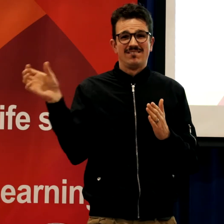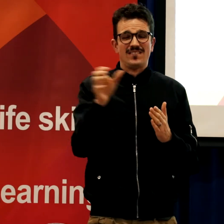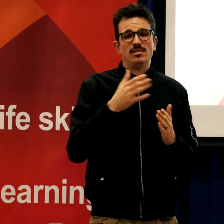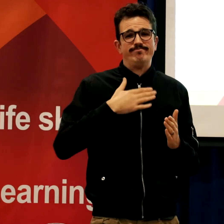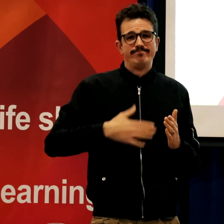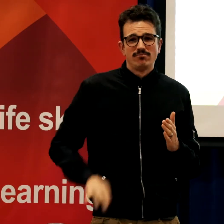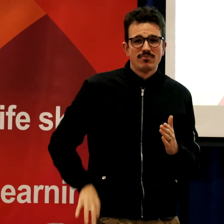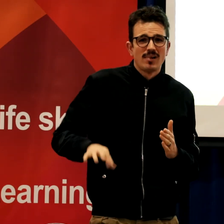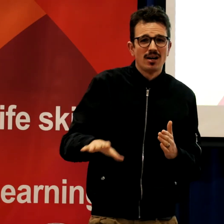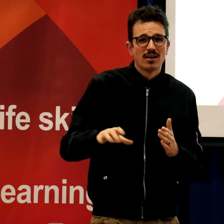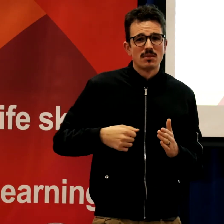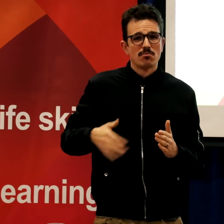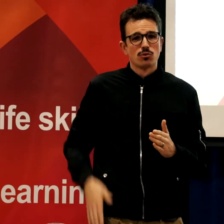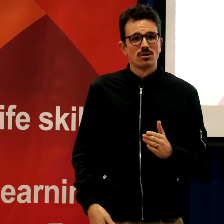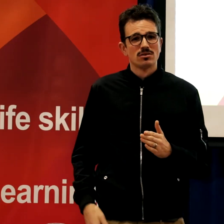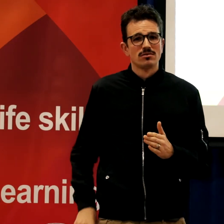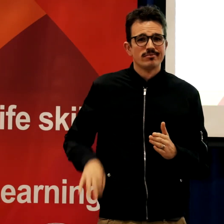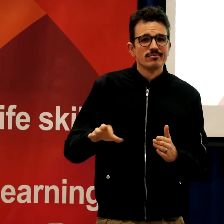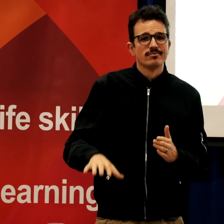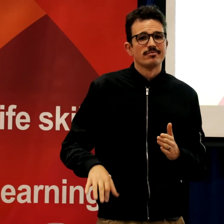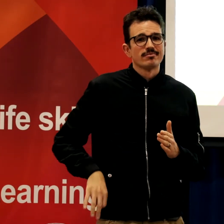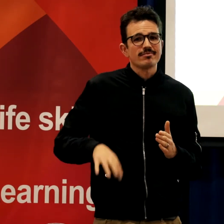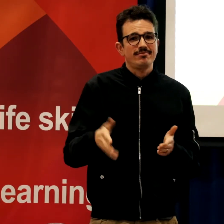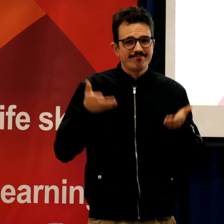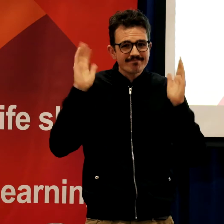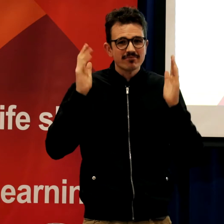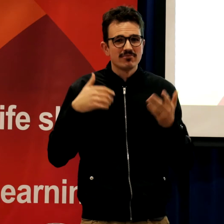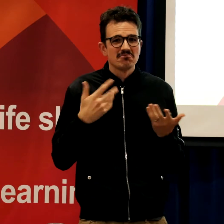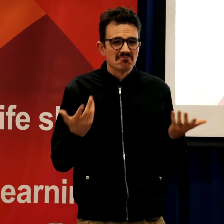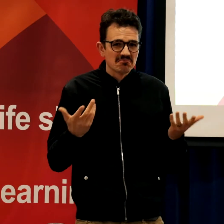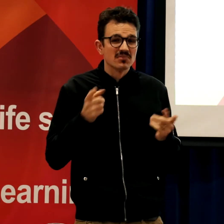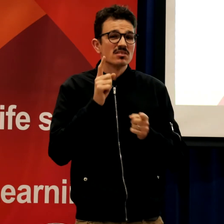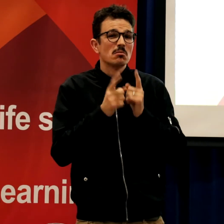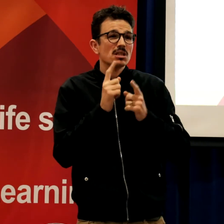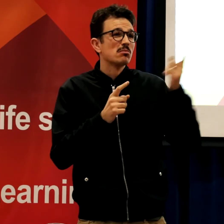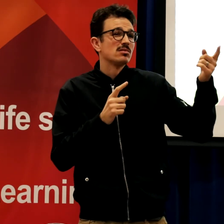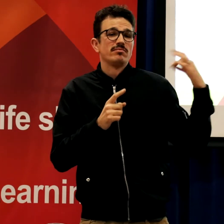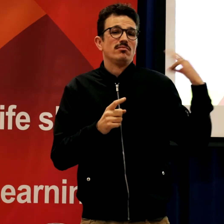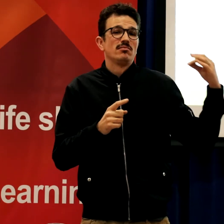It’s very rare that one was provided. And otherwise, I would have to pay myself, because it was a private enterprise,